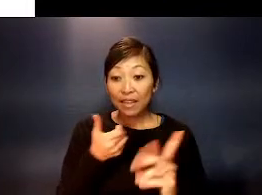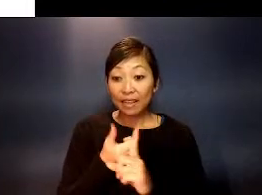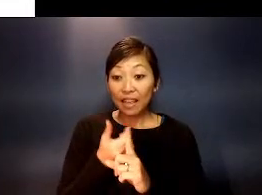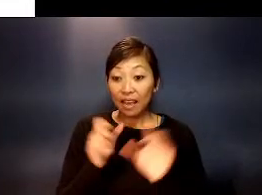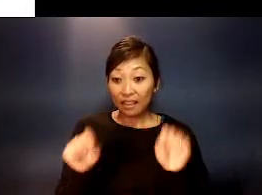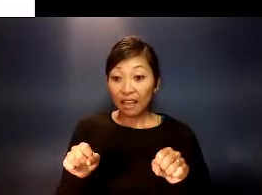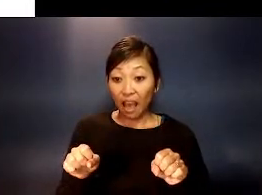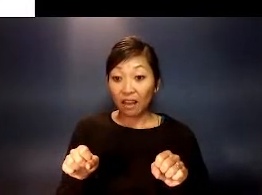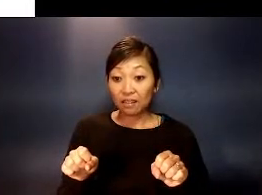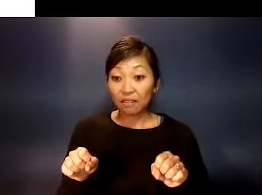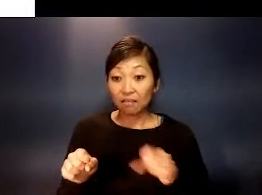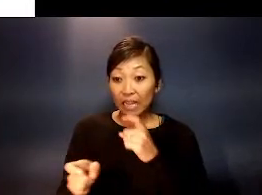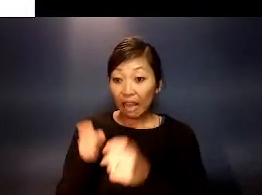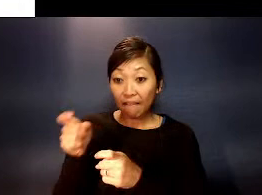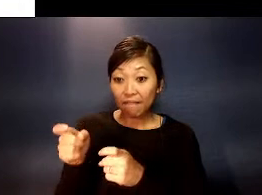WE NEED TO DO MORE TO GIVE THEM THE TOOLS THEY NEED TO